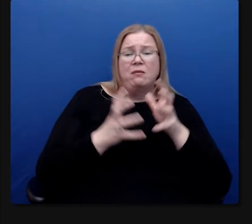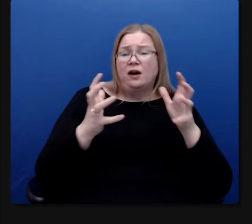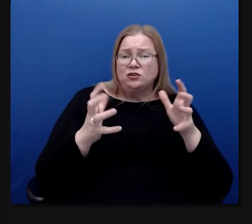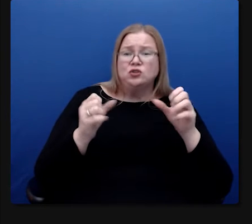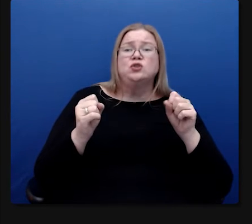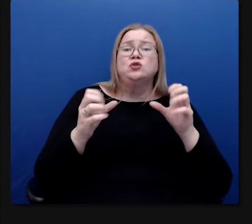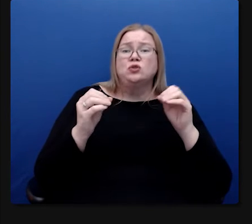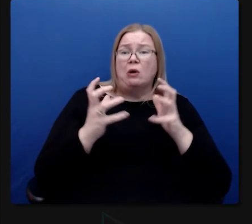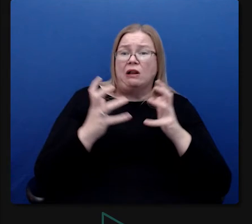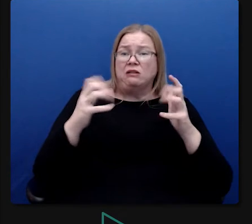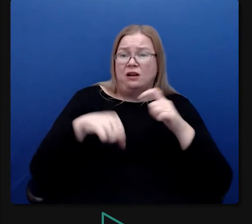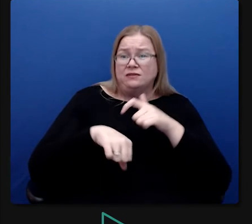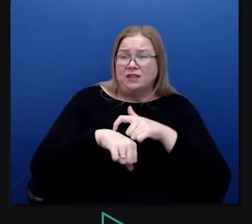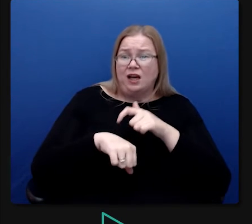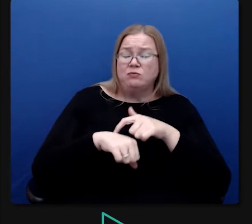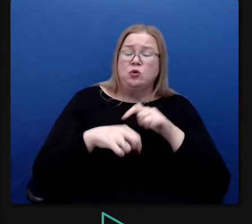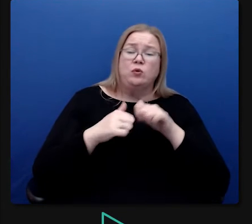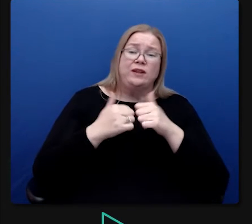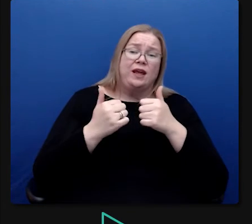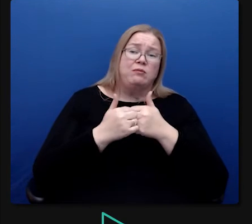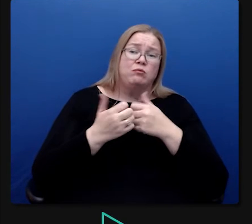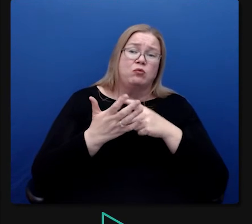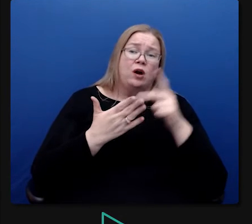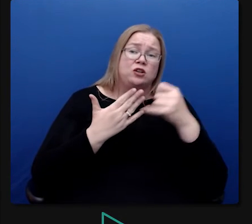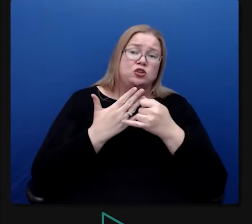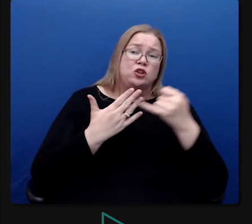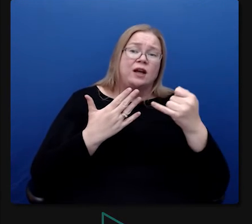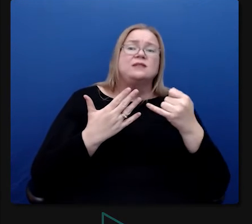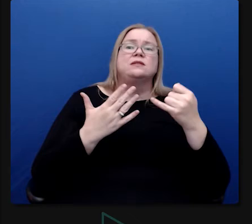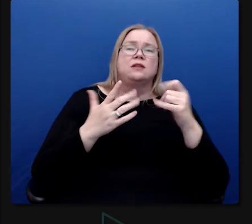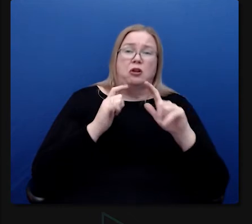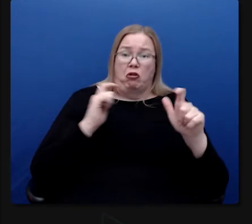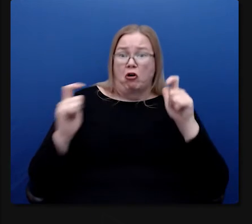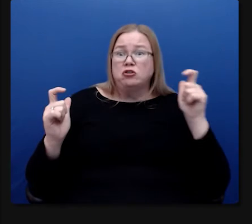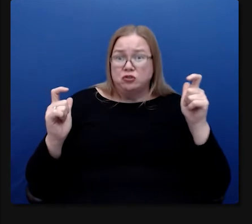So a lot of times with game projects that you have that are quite large,